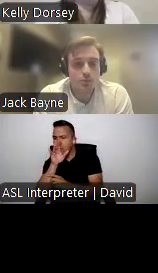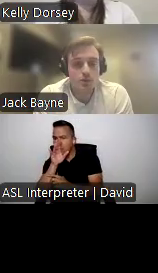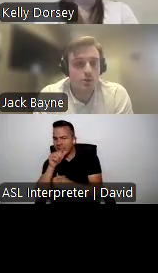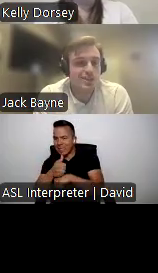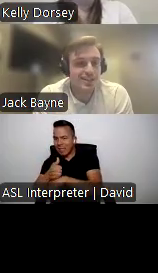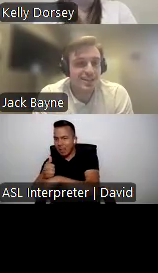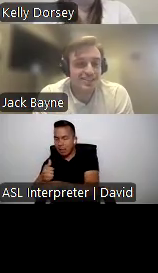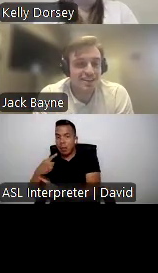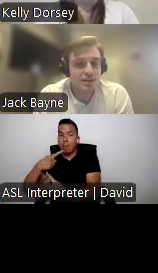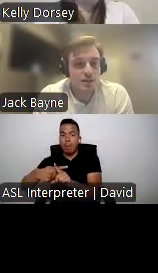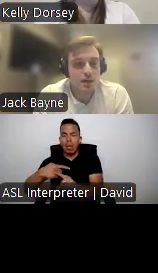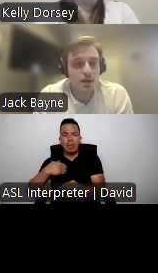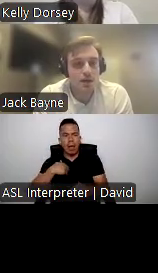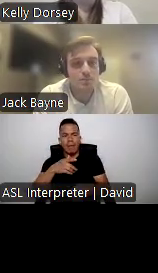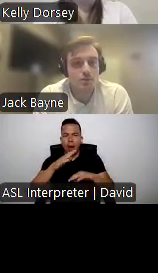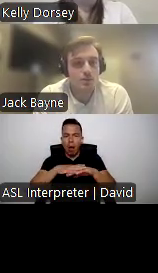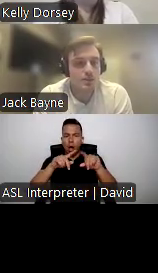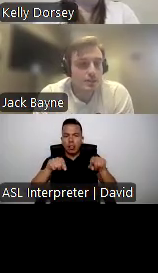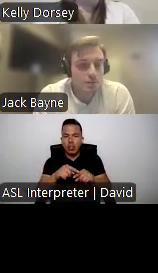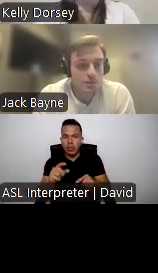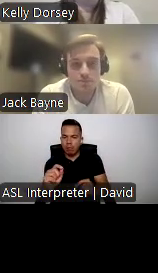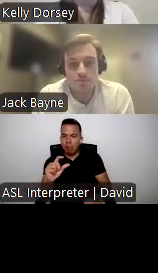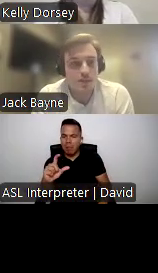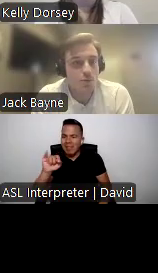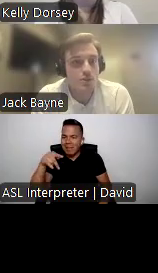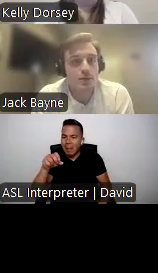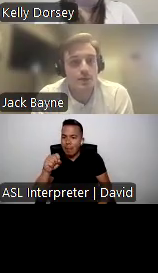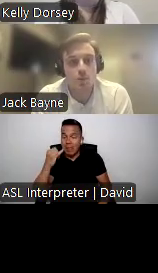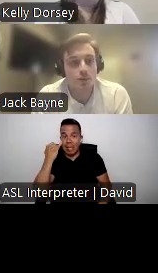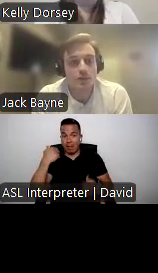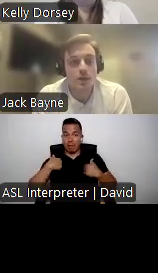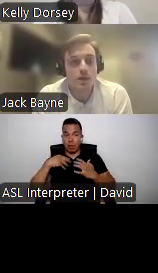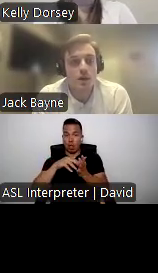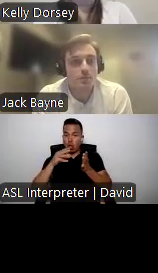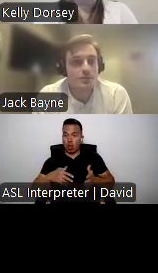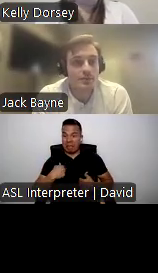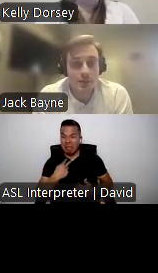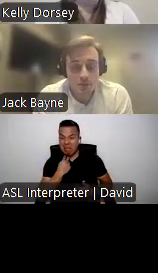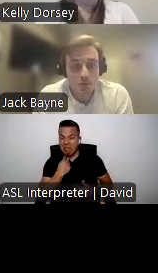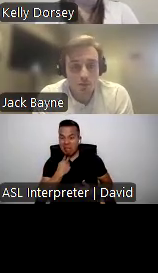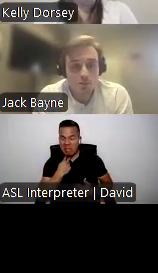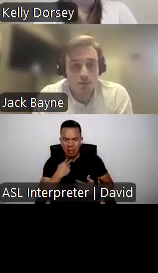when learners kind of got stuck so that, you know, they weren't spending more than 10 minutes on one